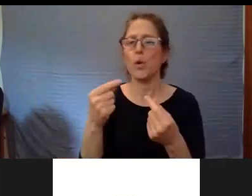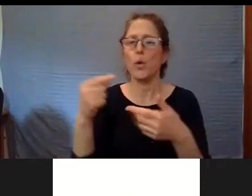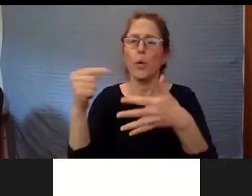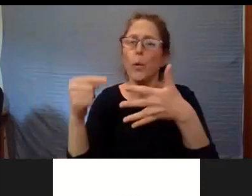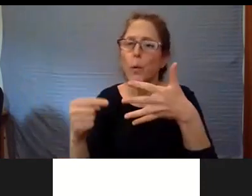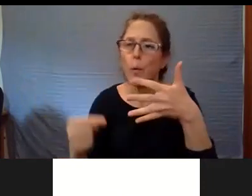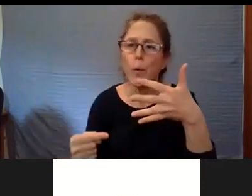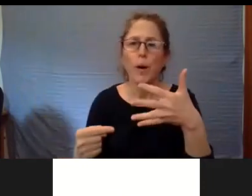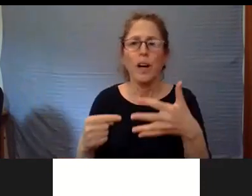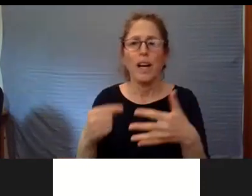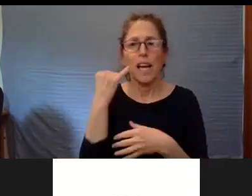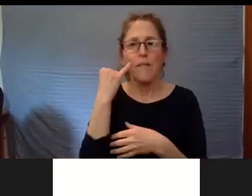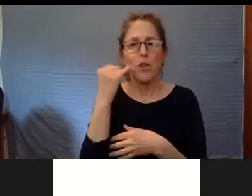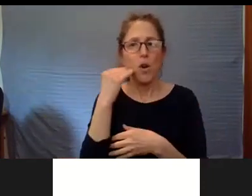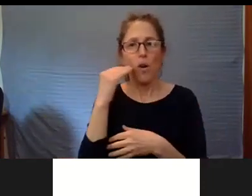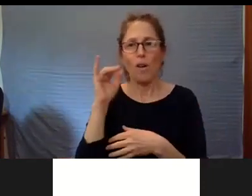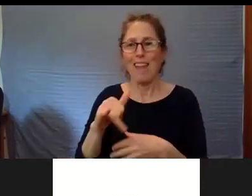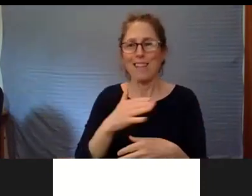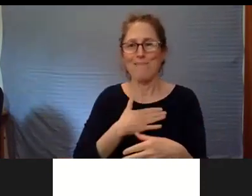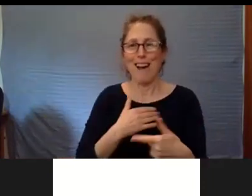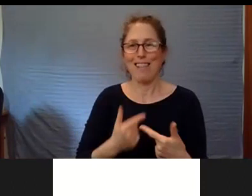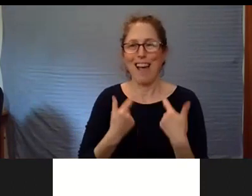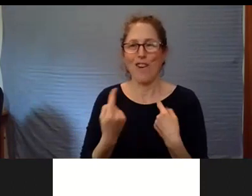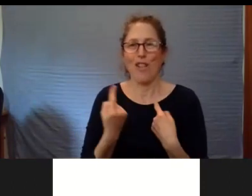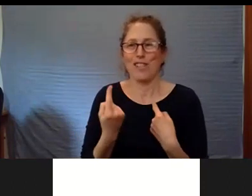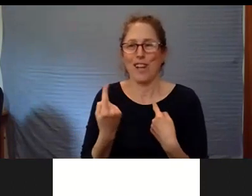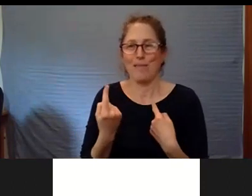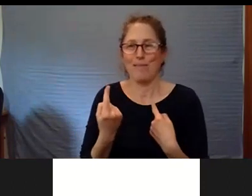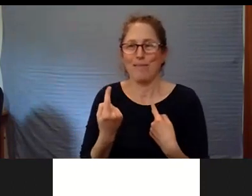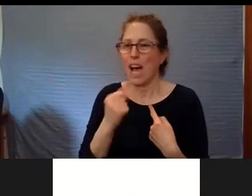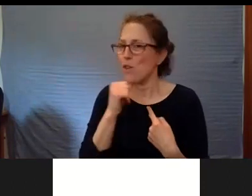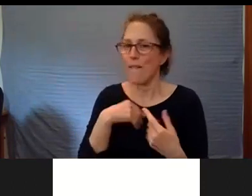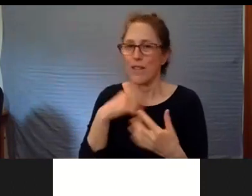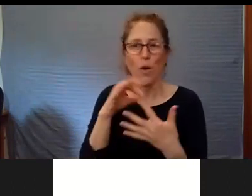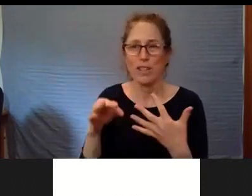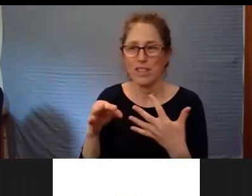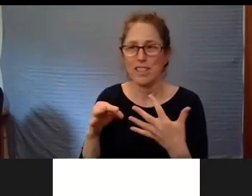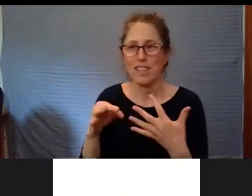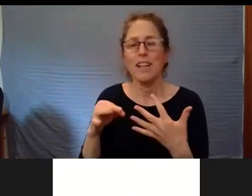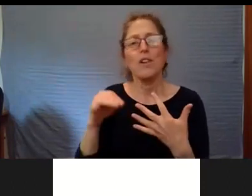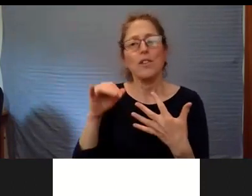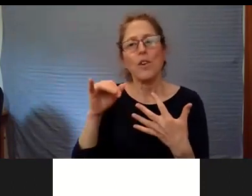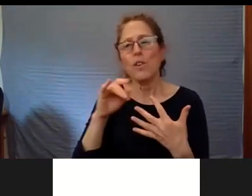when you know that that's how you have to live all the time and you have no choice in it and it's just kind of saddening